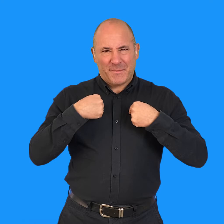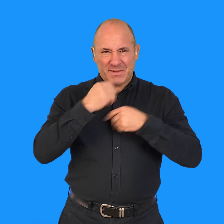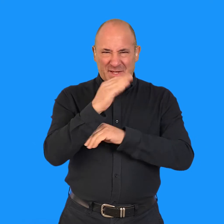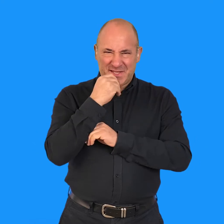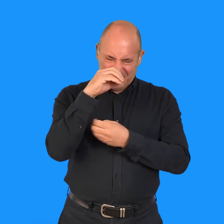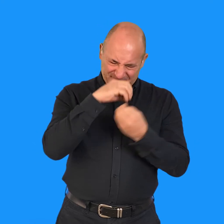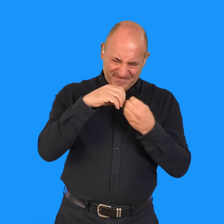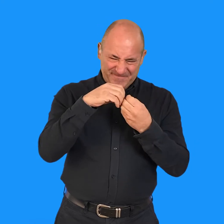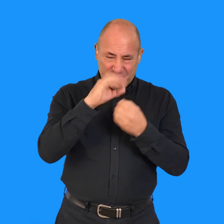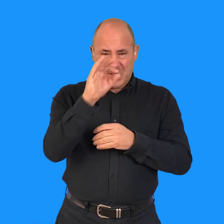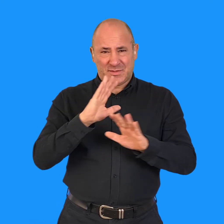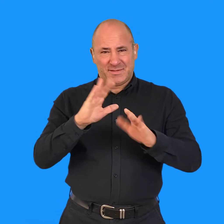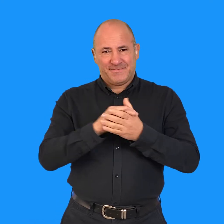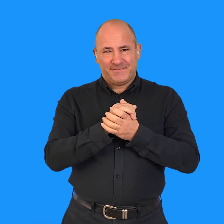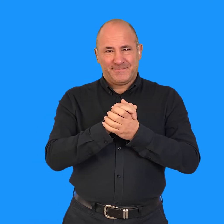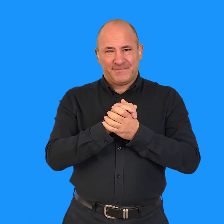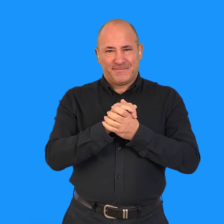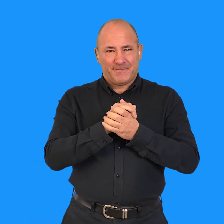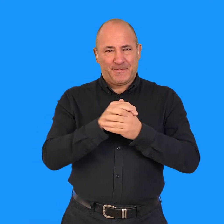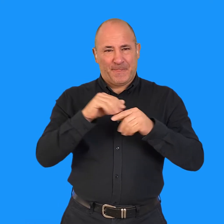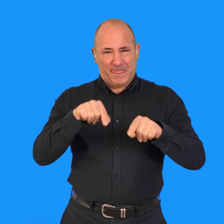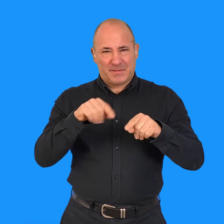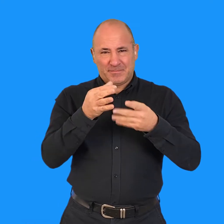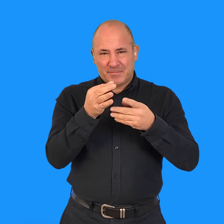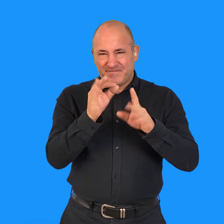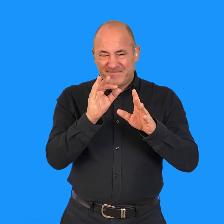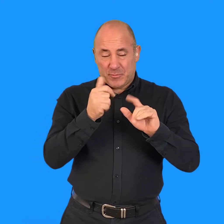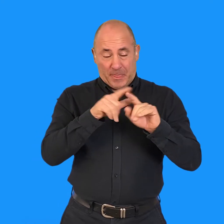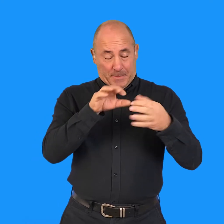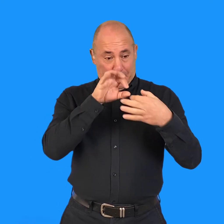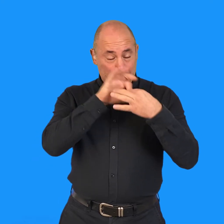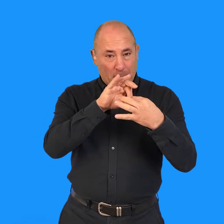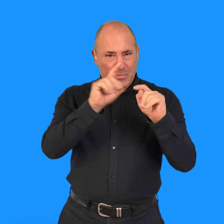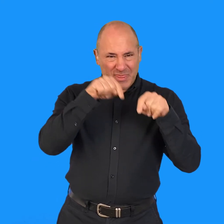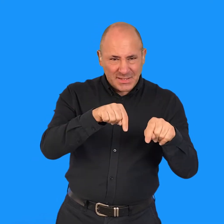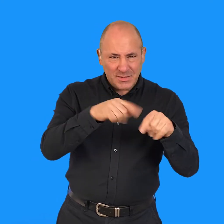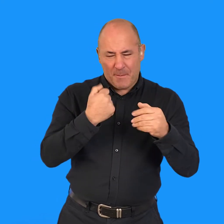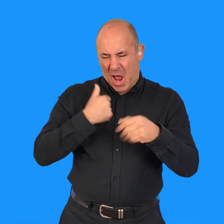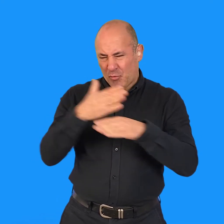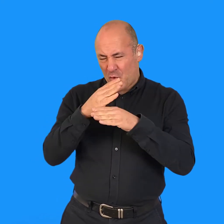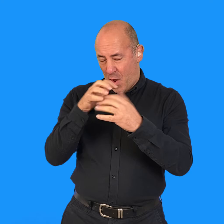And I think for me, it came down to this question about what is the alchemy